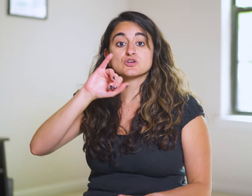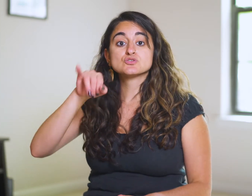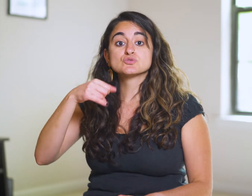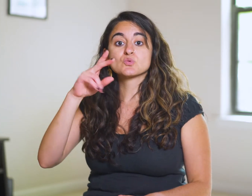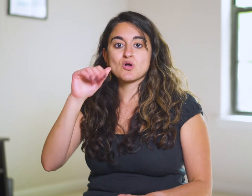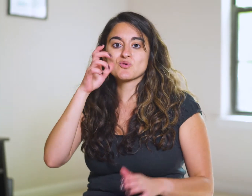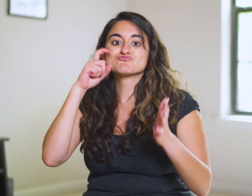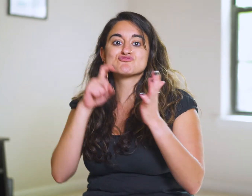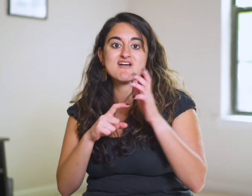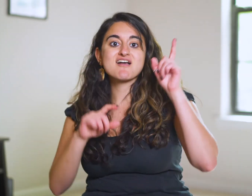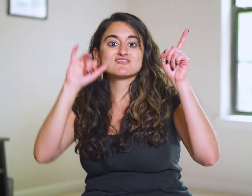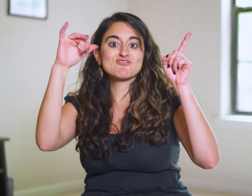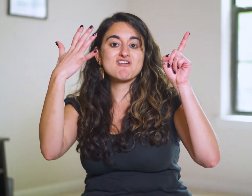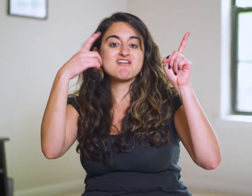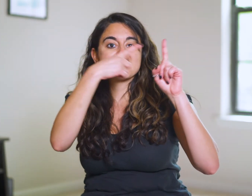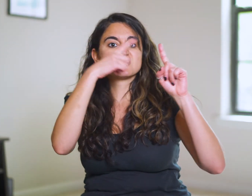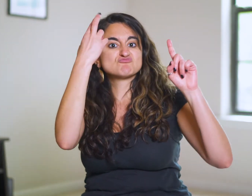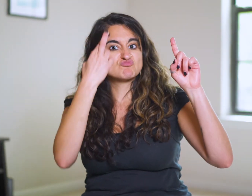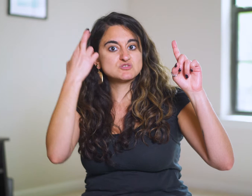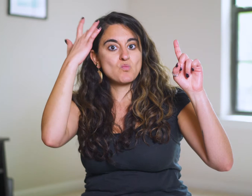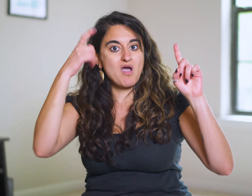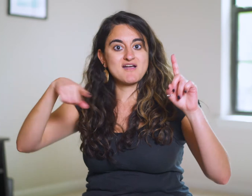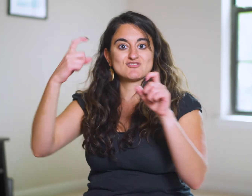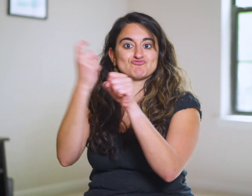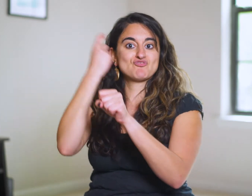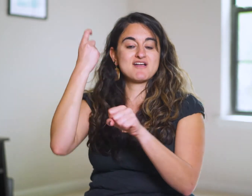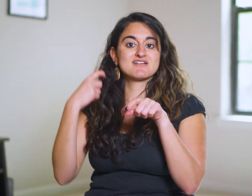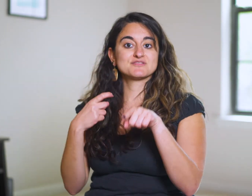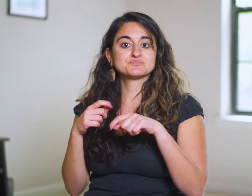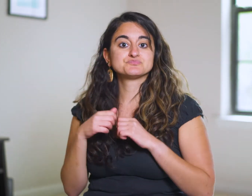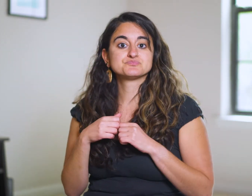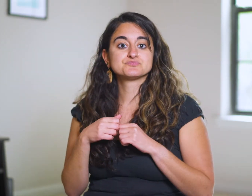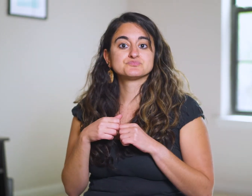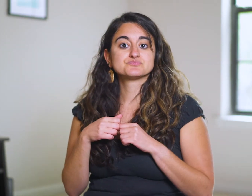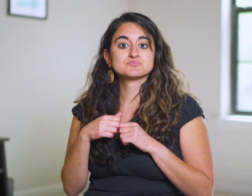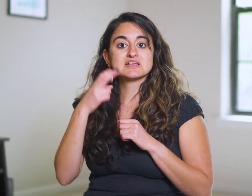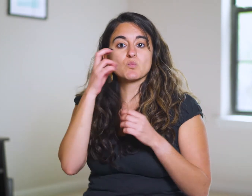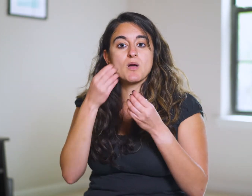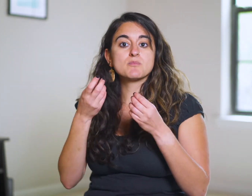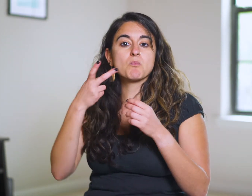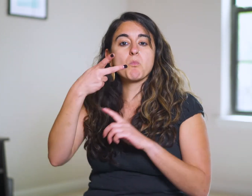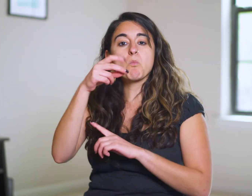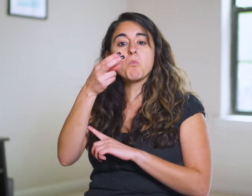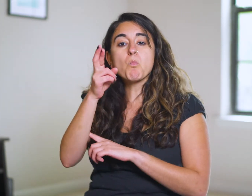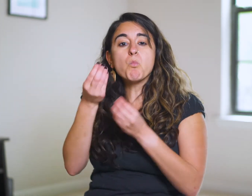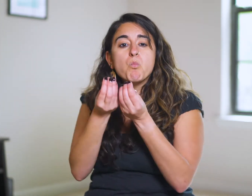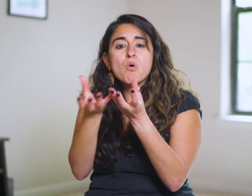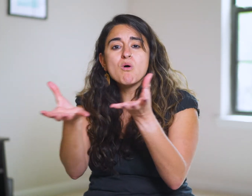Judah will recognize YHWH as the reason for their victory! He’ll pour out on His people—